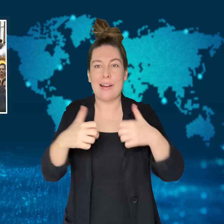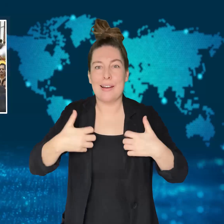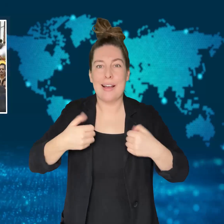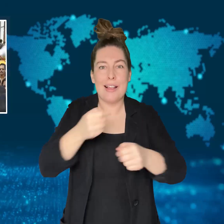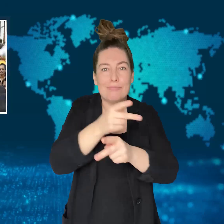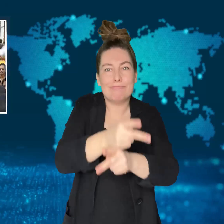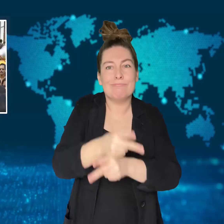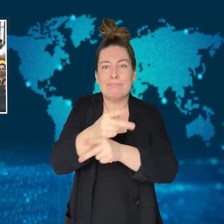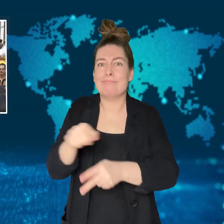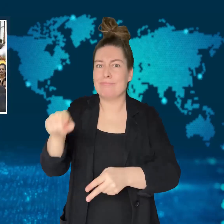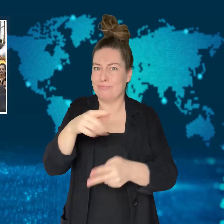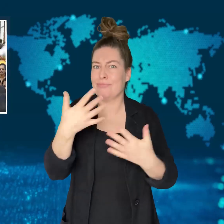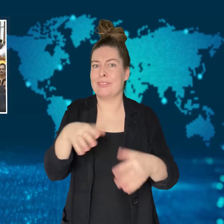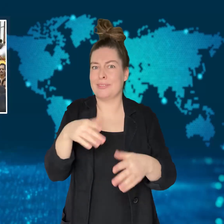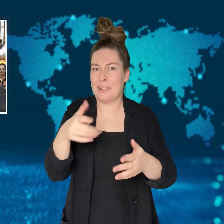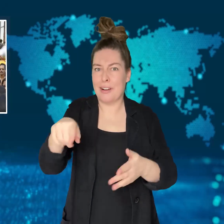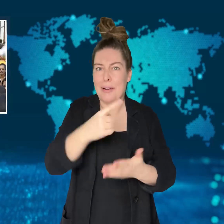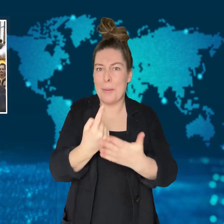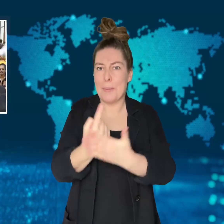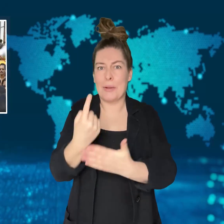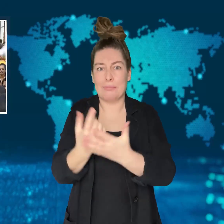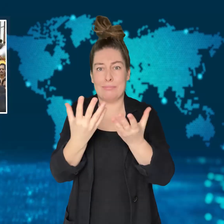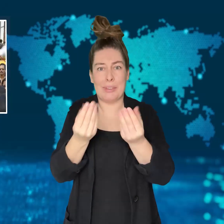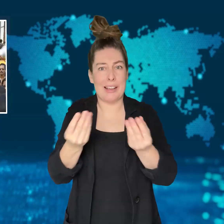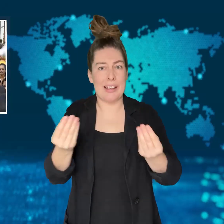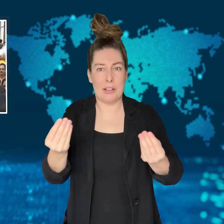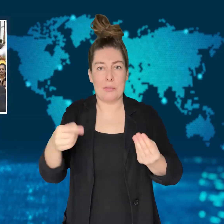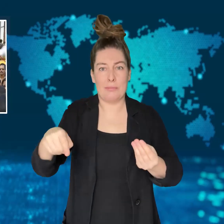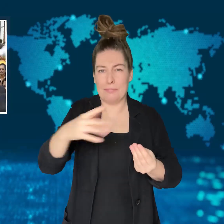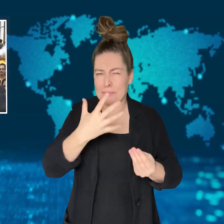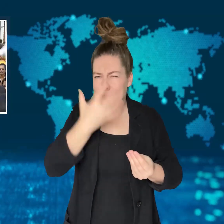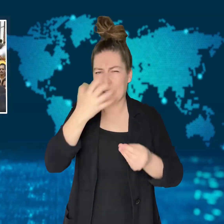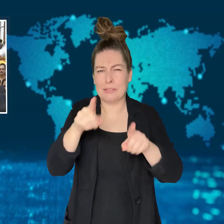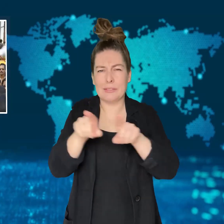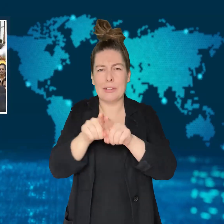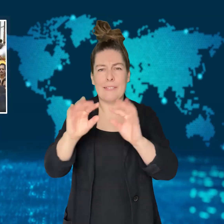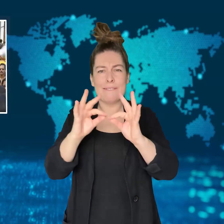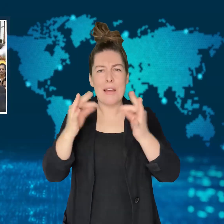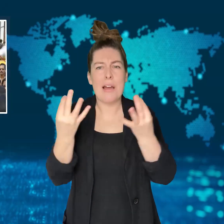violence against health workers by angry patients